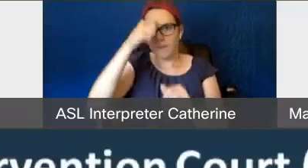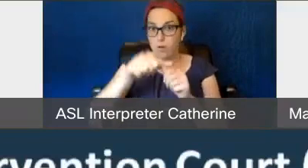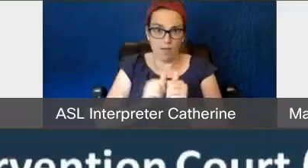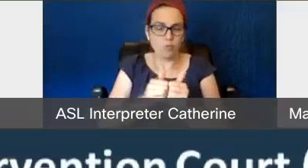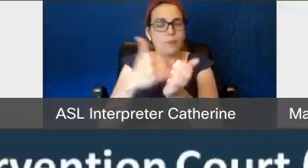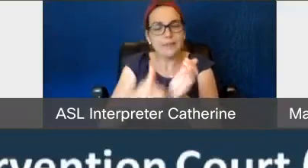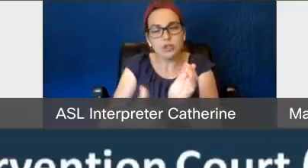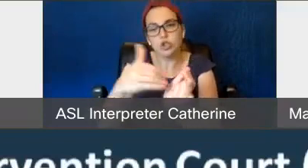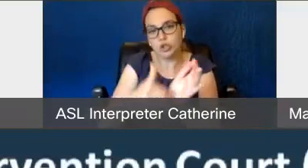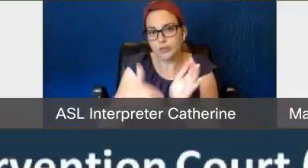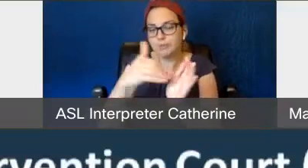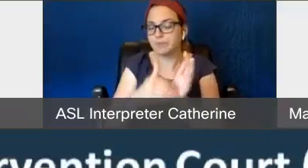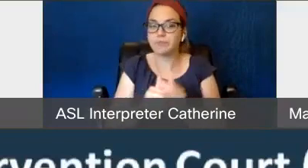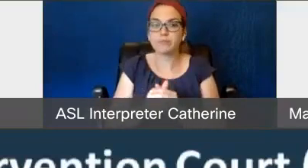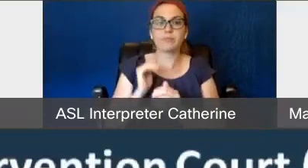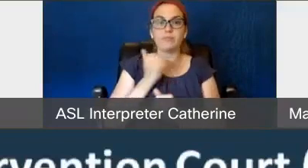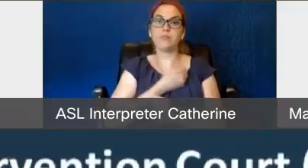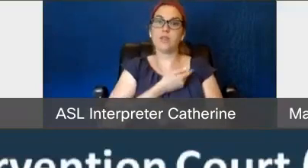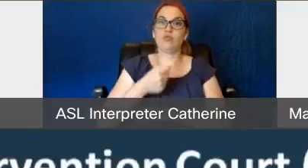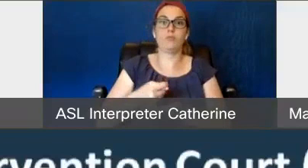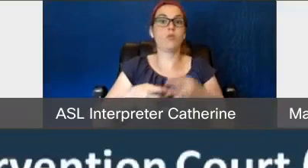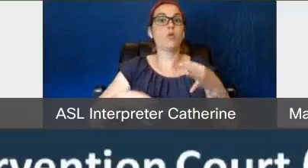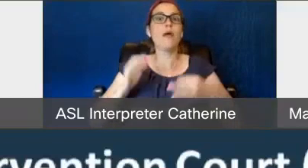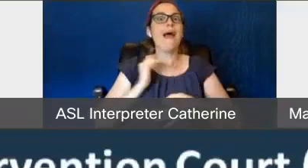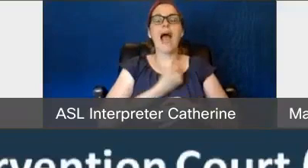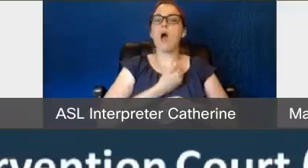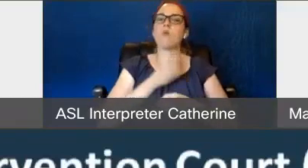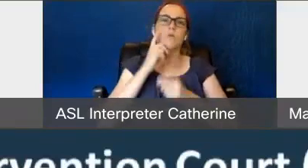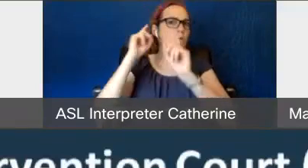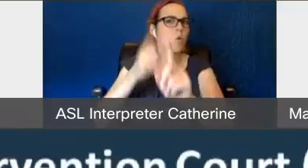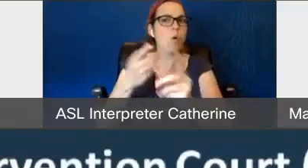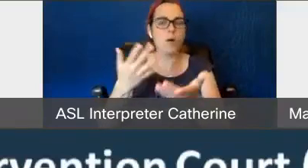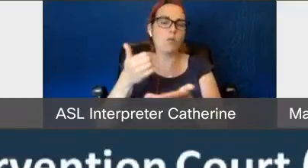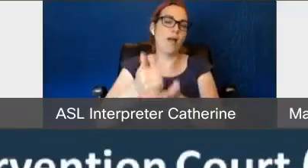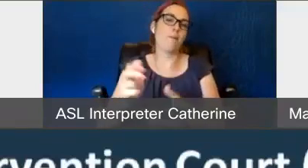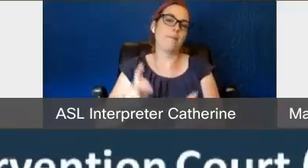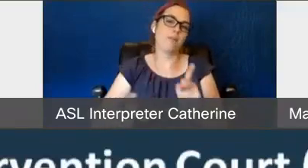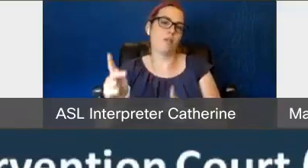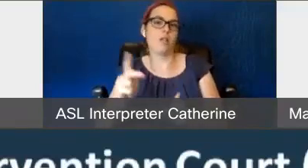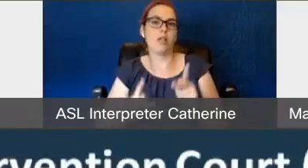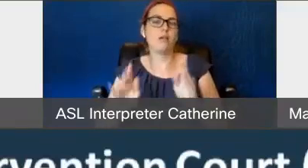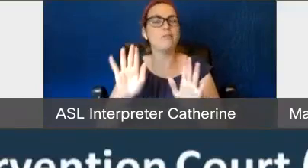As a treatment court our primary purpose is to help people or at the very least not hurt them.